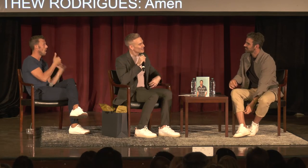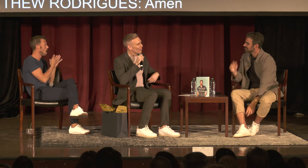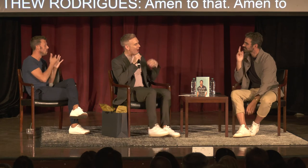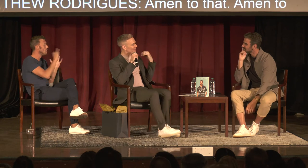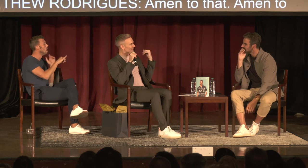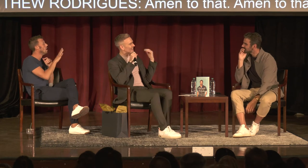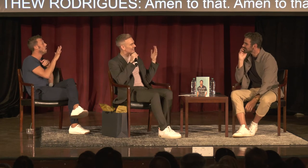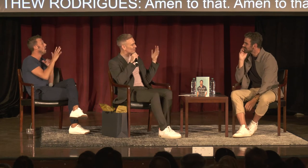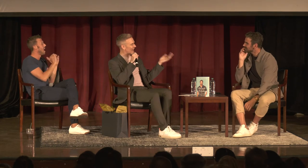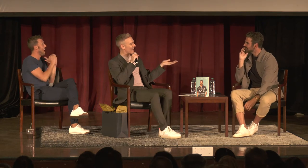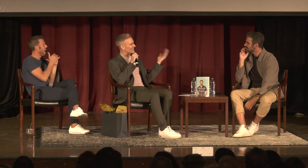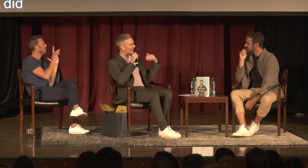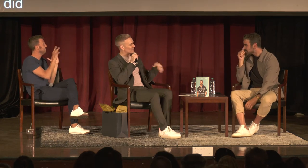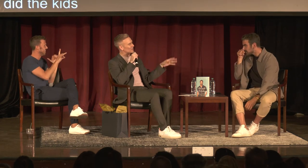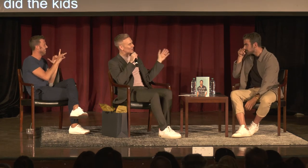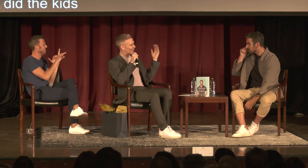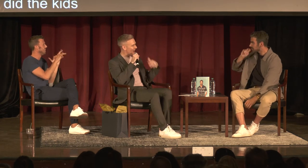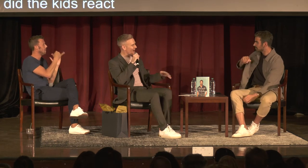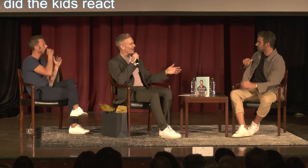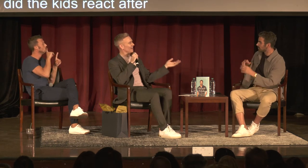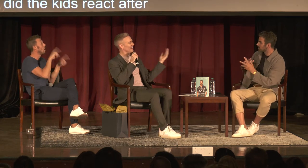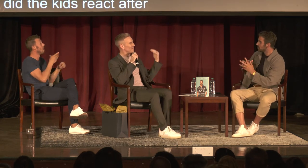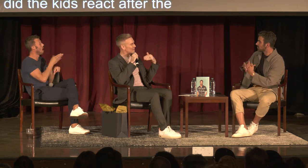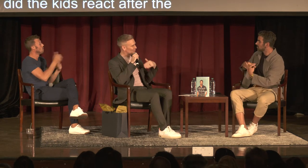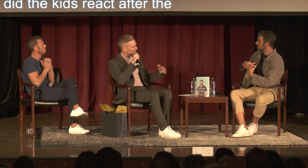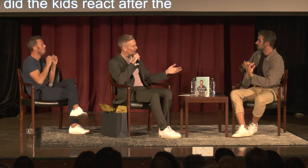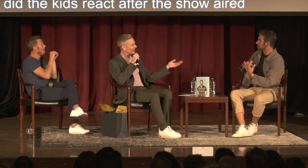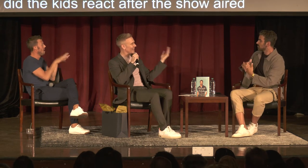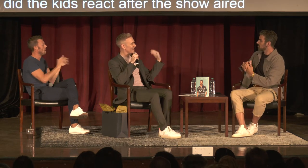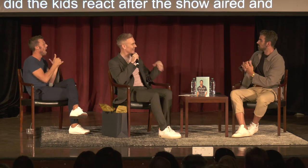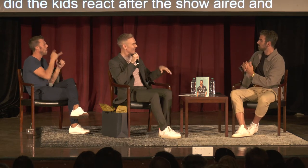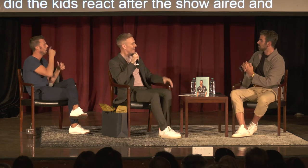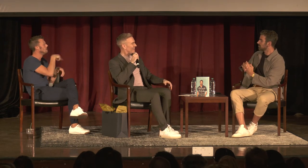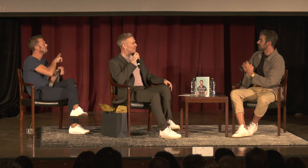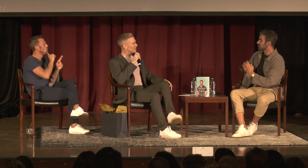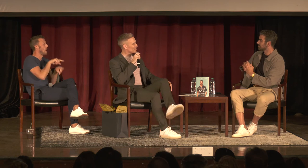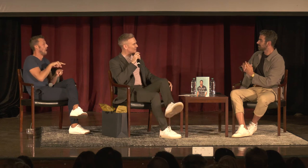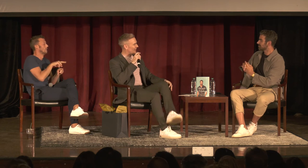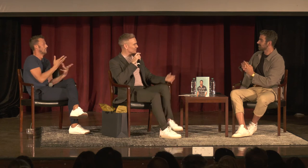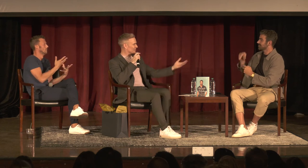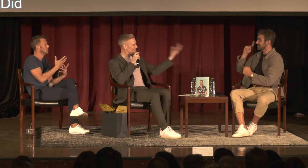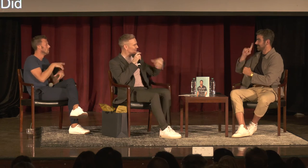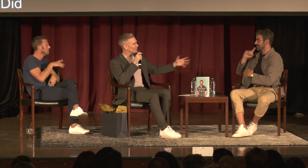So how did the kids react after the show aired and people saw it? Did you have to council them because you